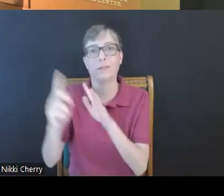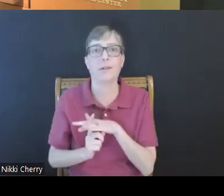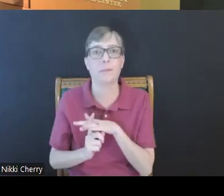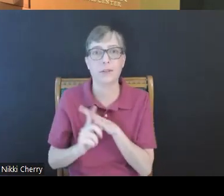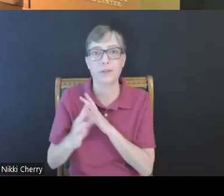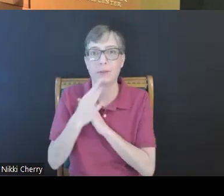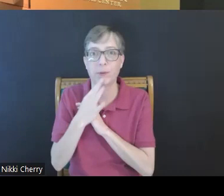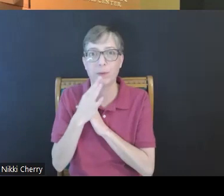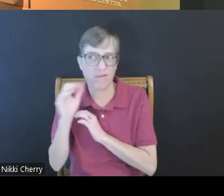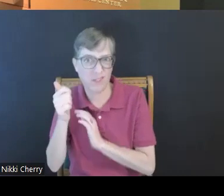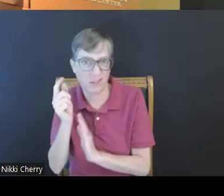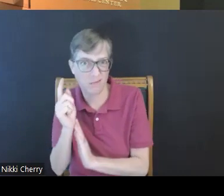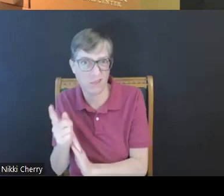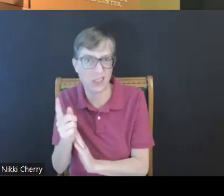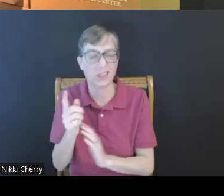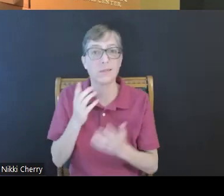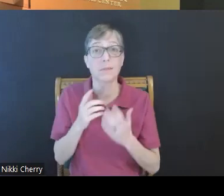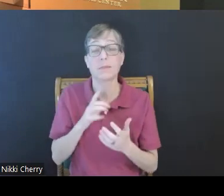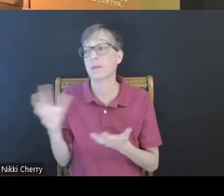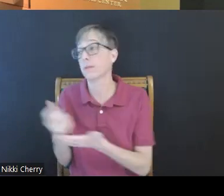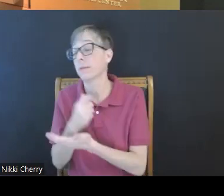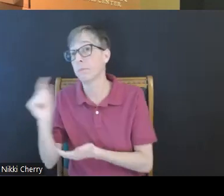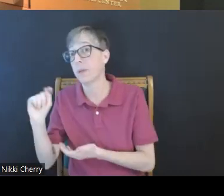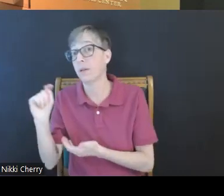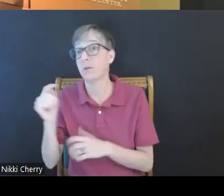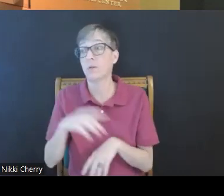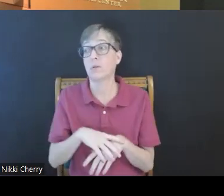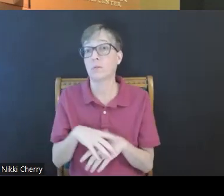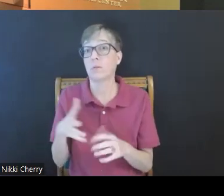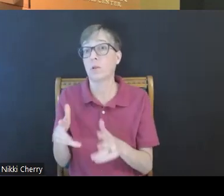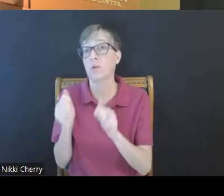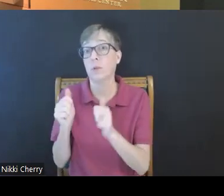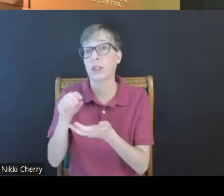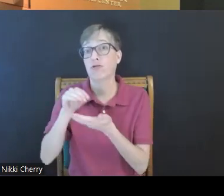quick chart note actually today that's not a quick chart note anymore now they are charting in an EHR